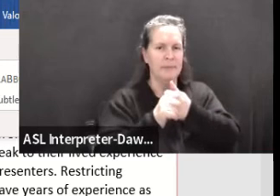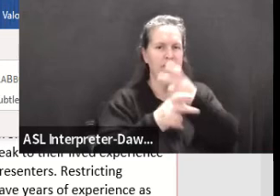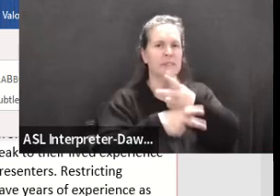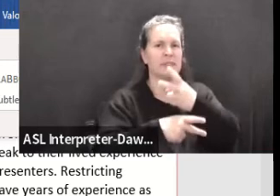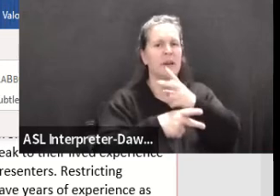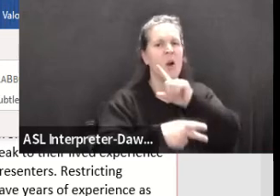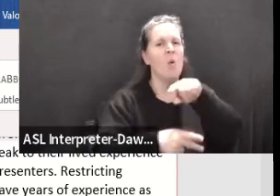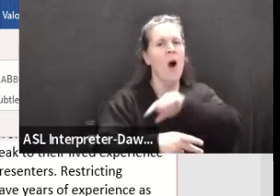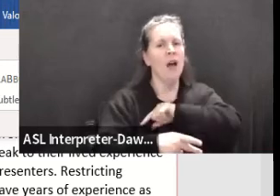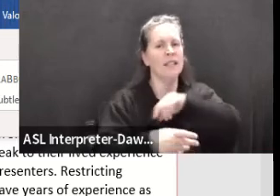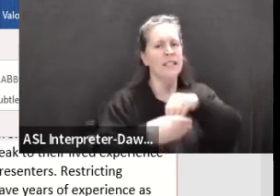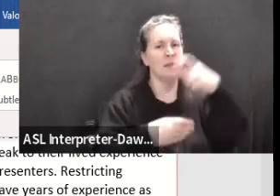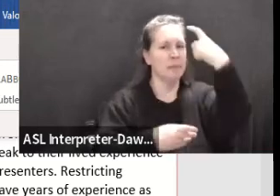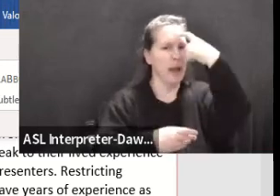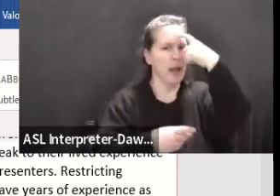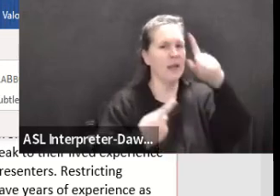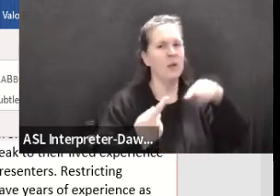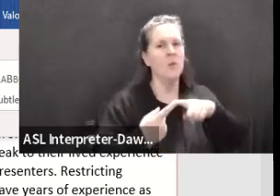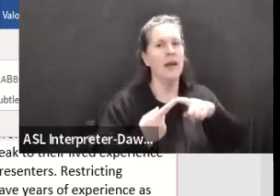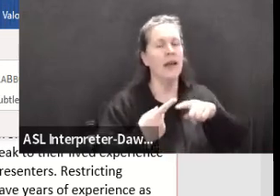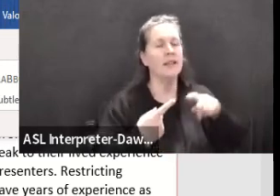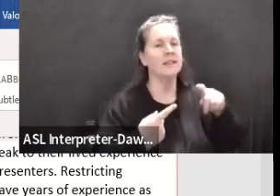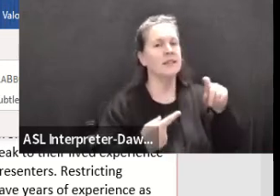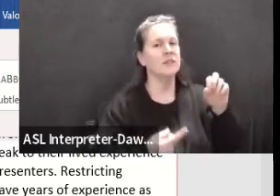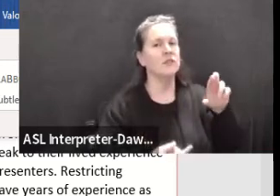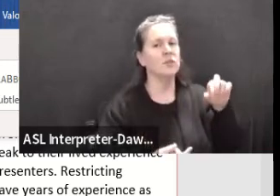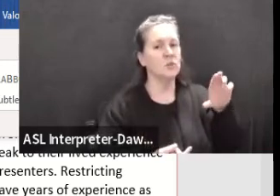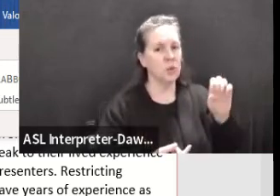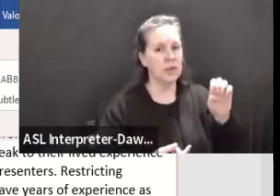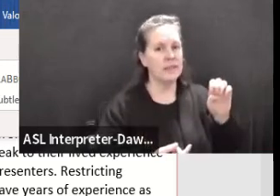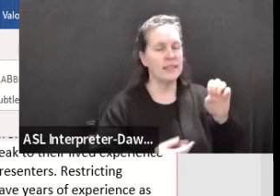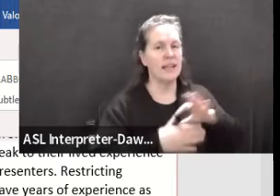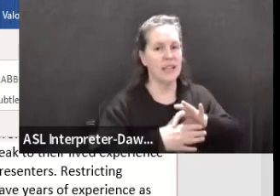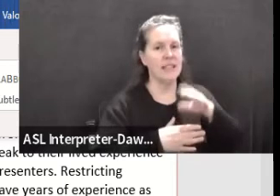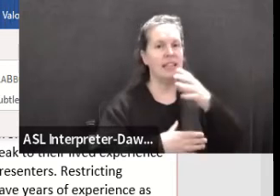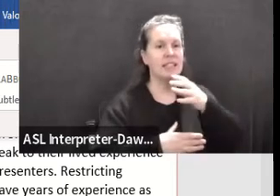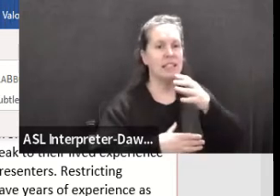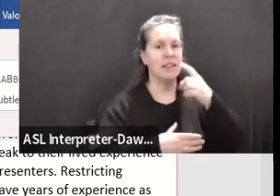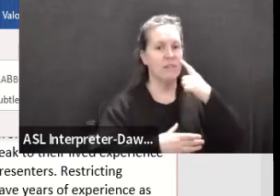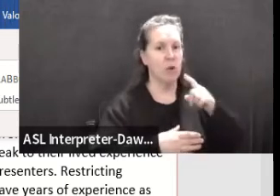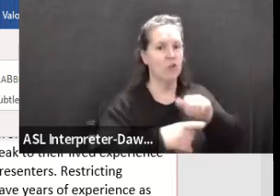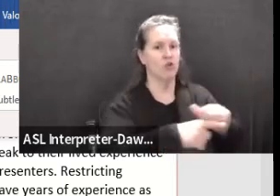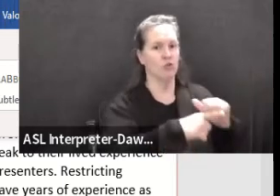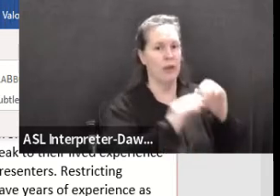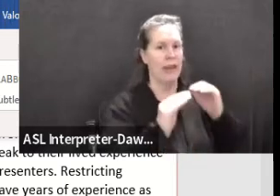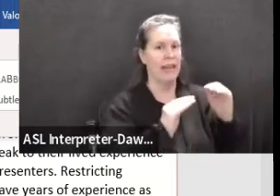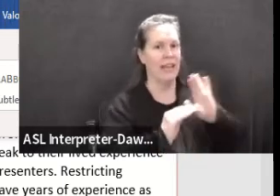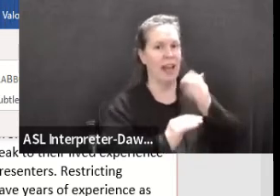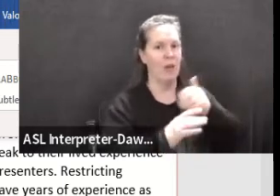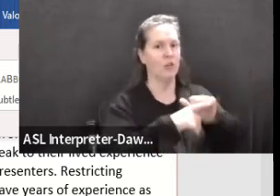when, you know, sourcing content and for training our trainers, but then not making it so restrictive